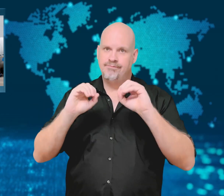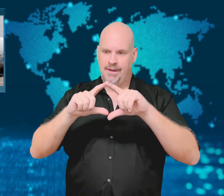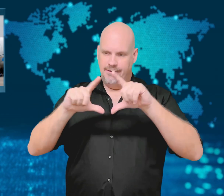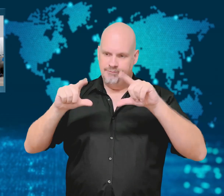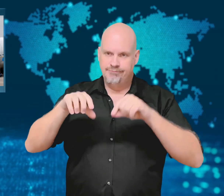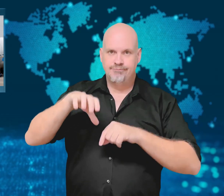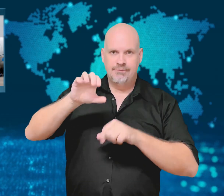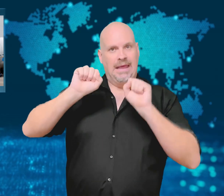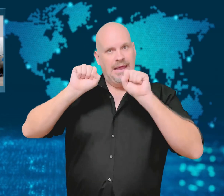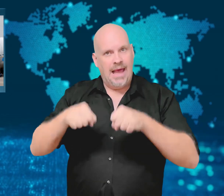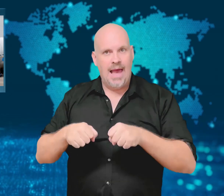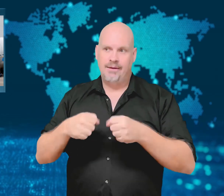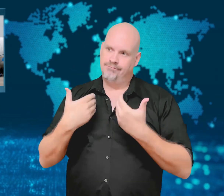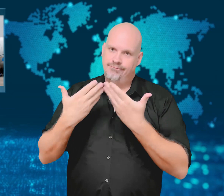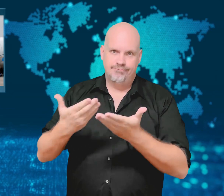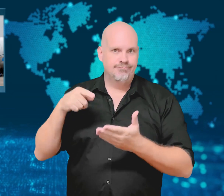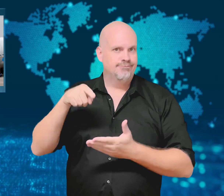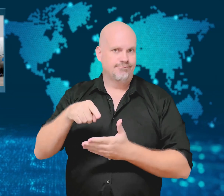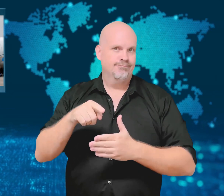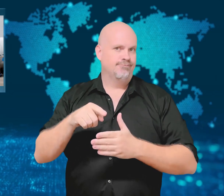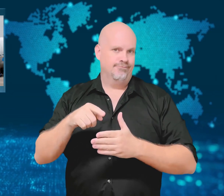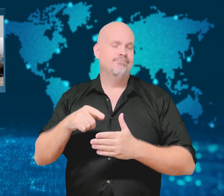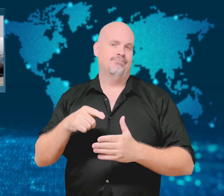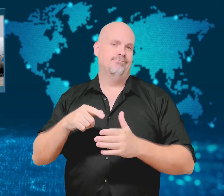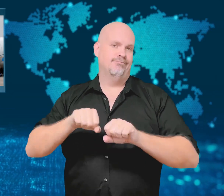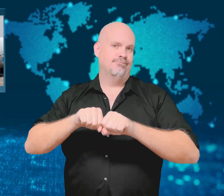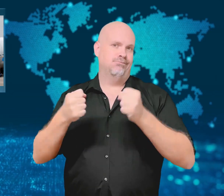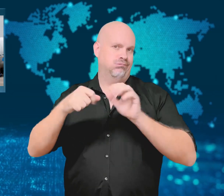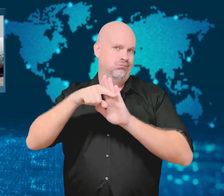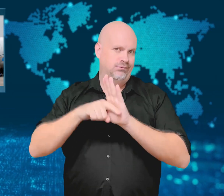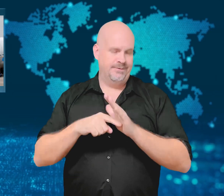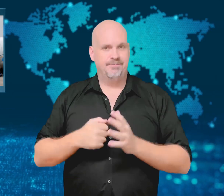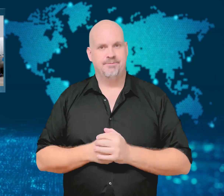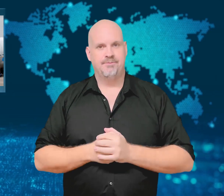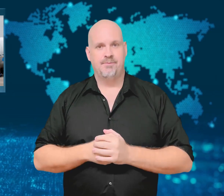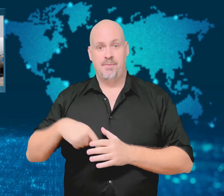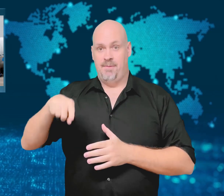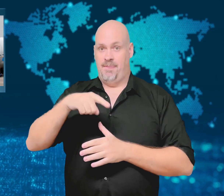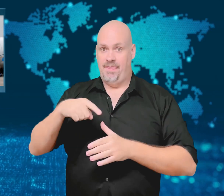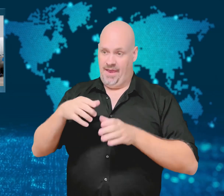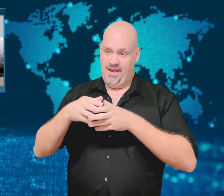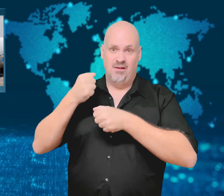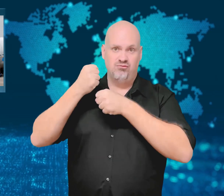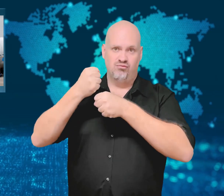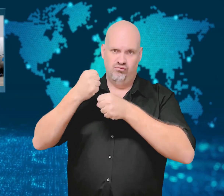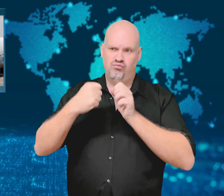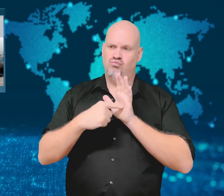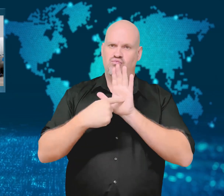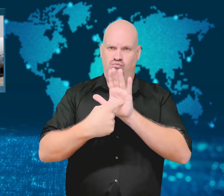the airport's grounds without authorization.